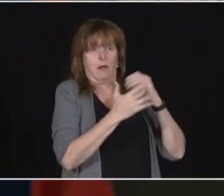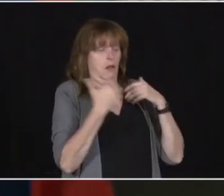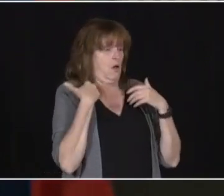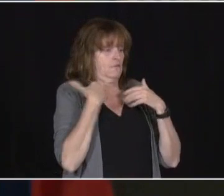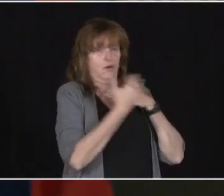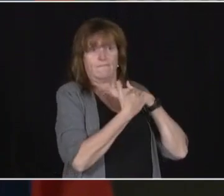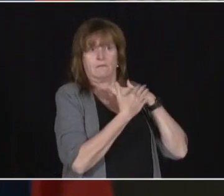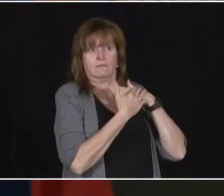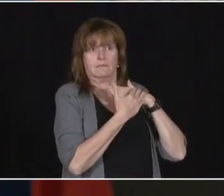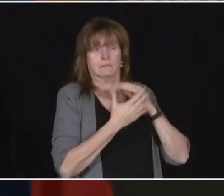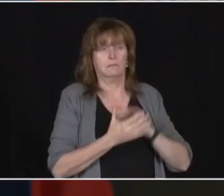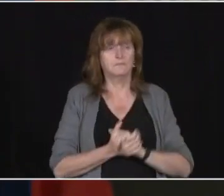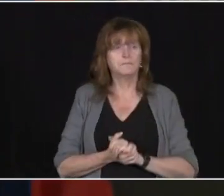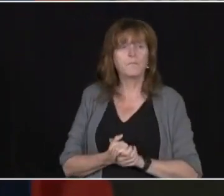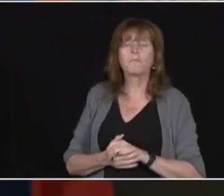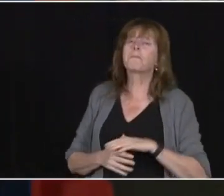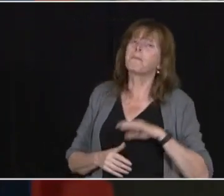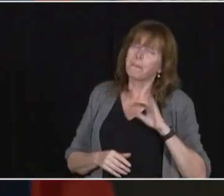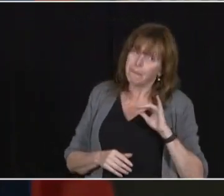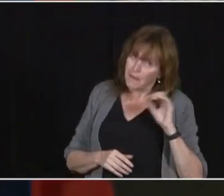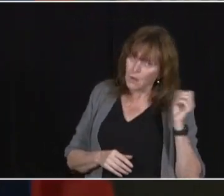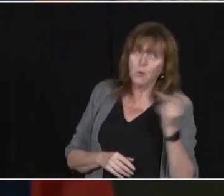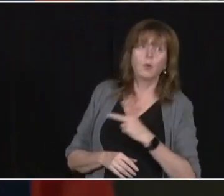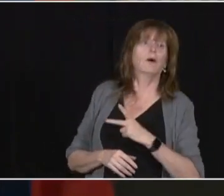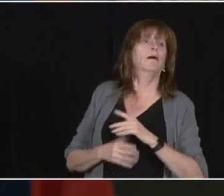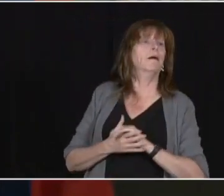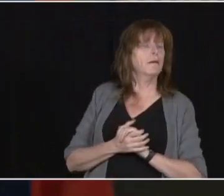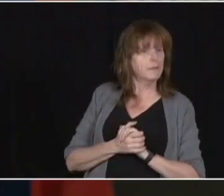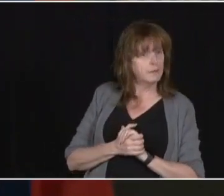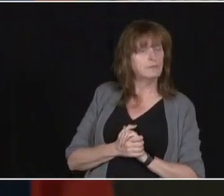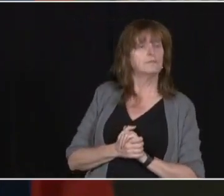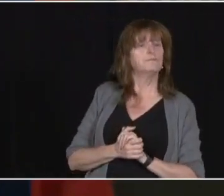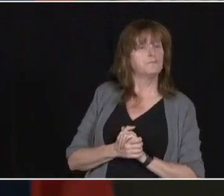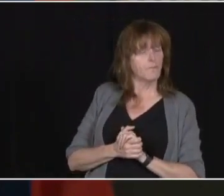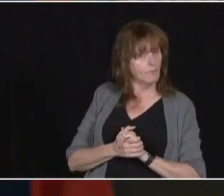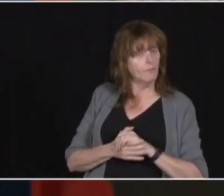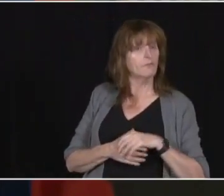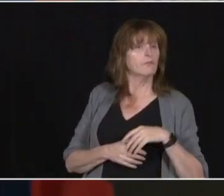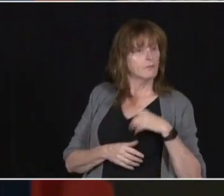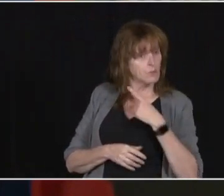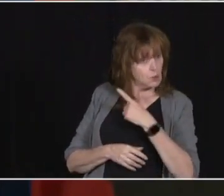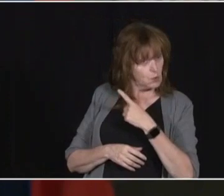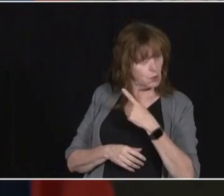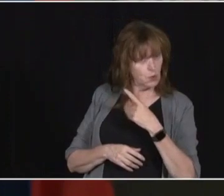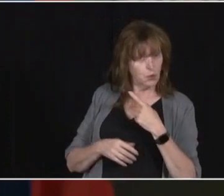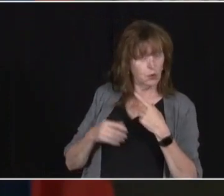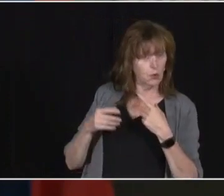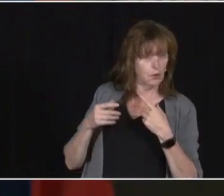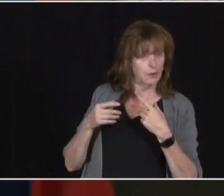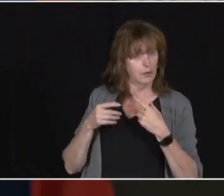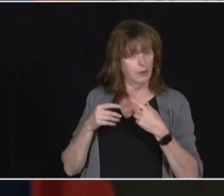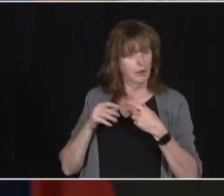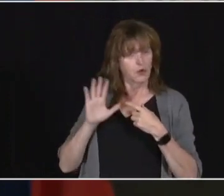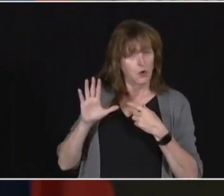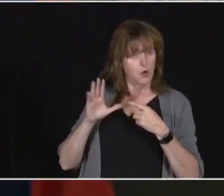That being said, do you think you need to change your messaging a little bit? I know Doctor David Williams